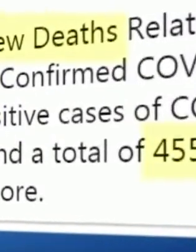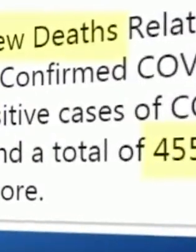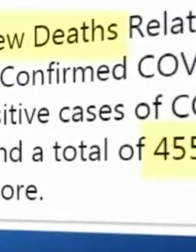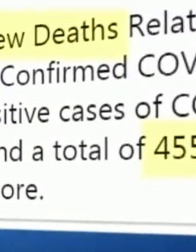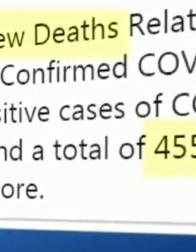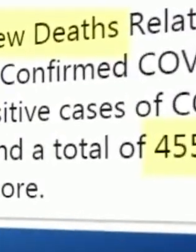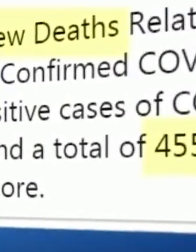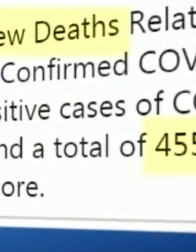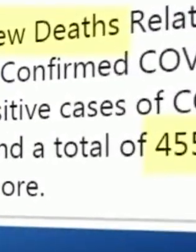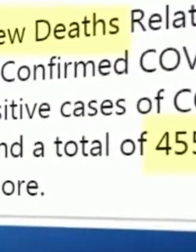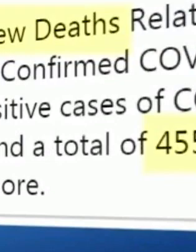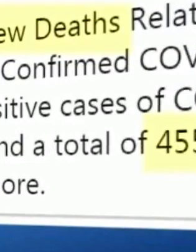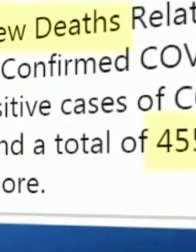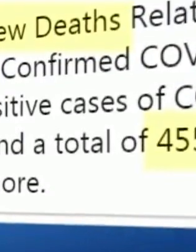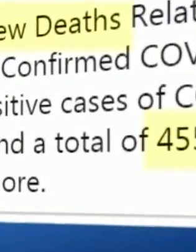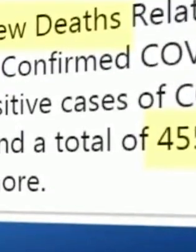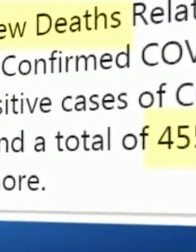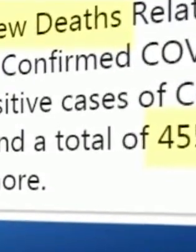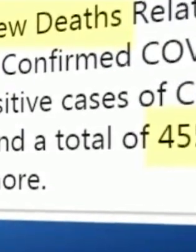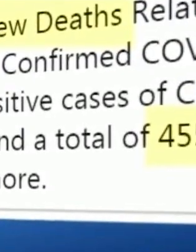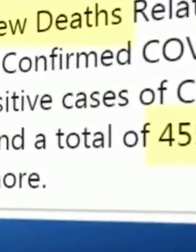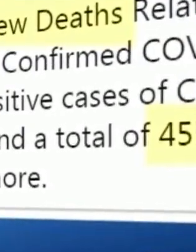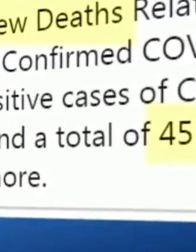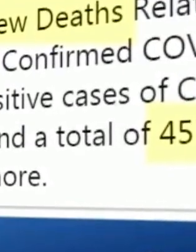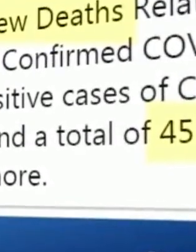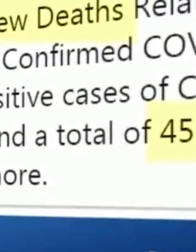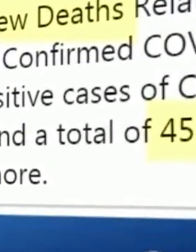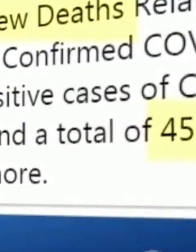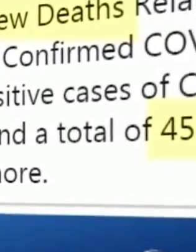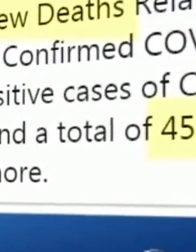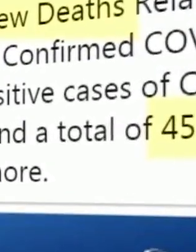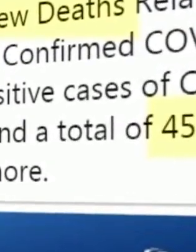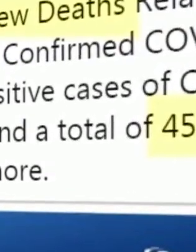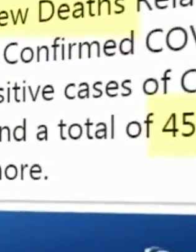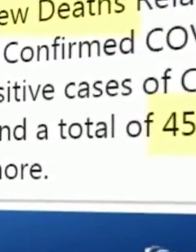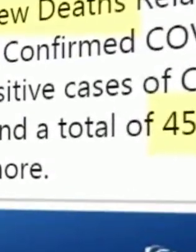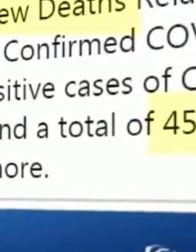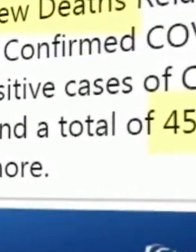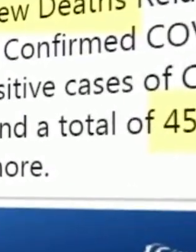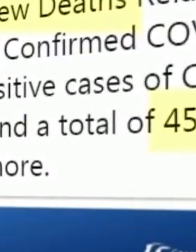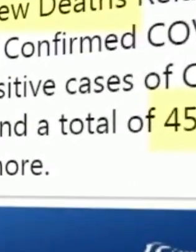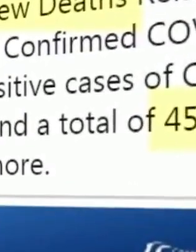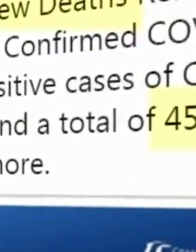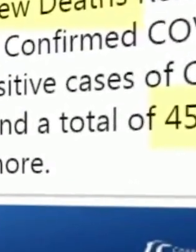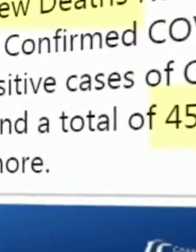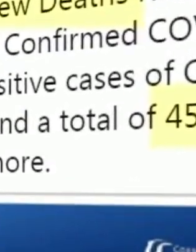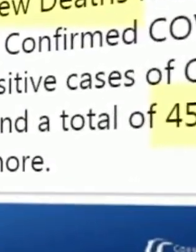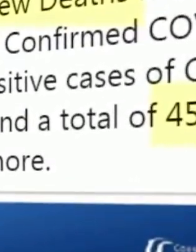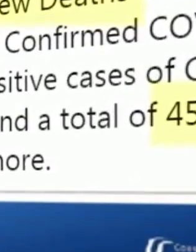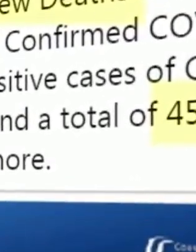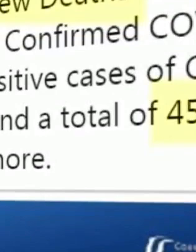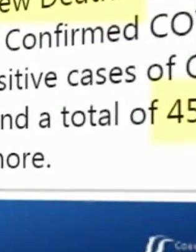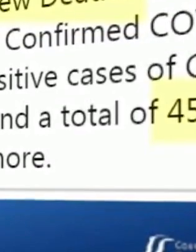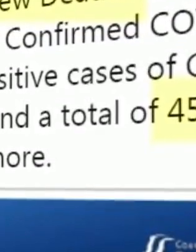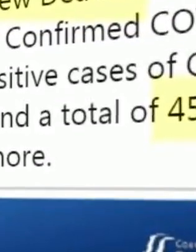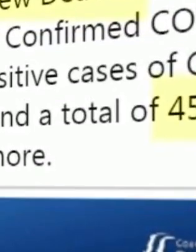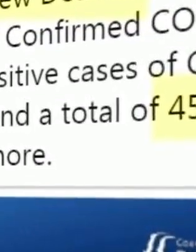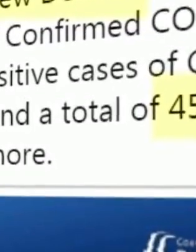WE HAVE REPORTED. 42 DEATHS YESTERDAY AND 40 ON TUESDAY AND TODAY 55.